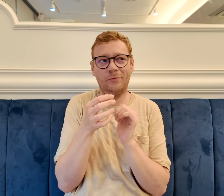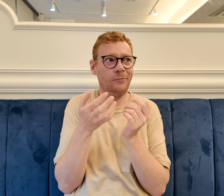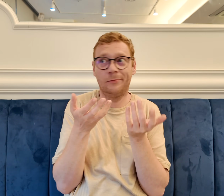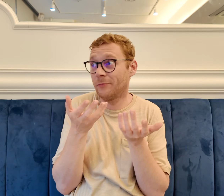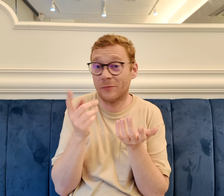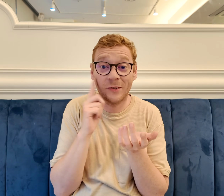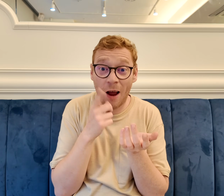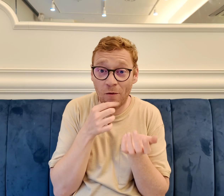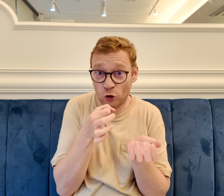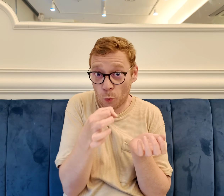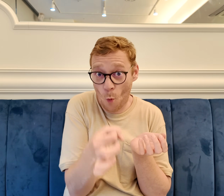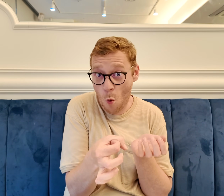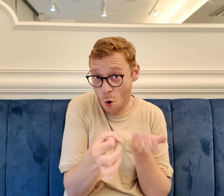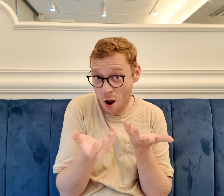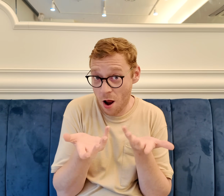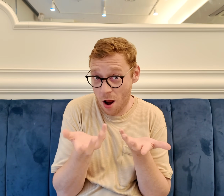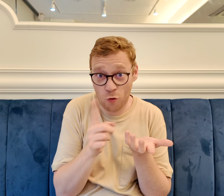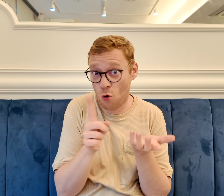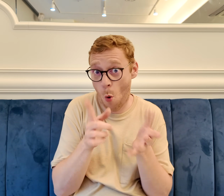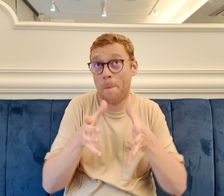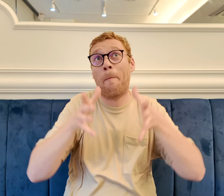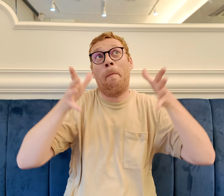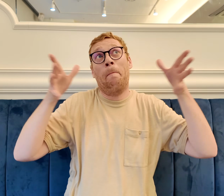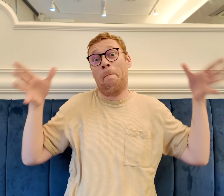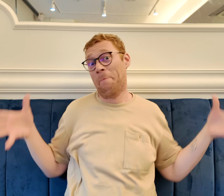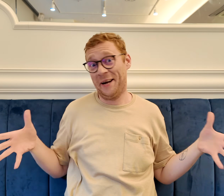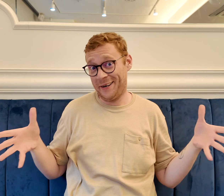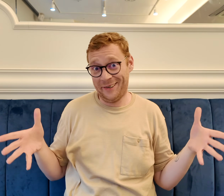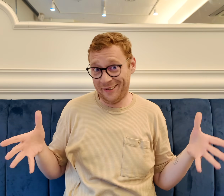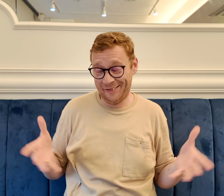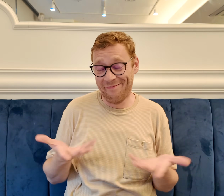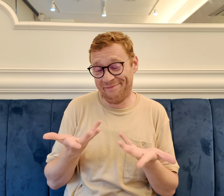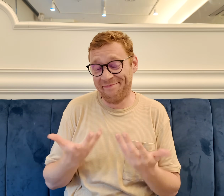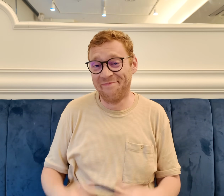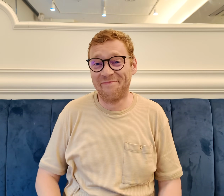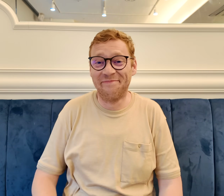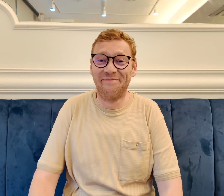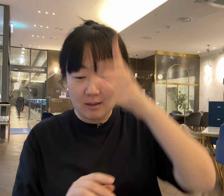Deaf people are truly a minority, not an absolute majority.